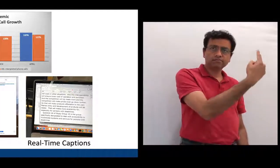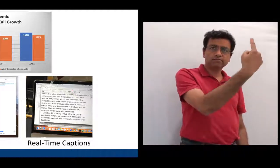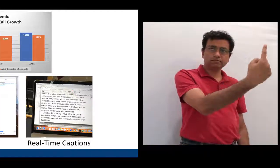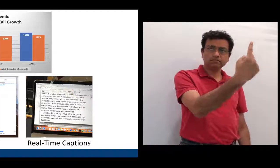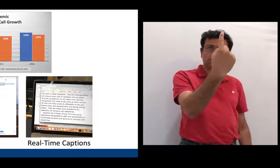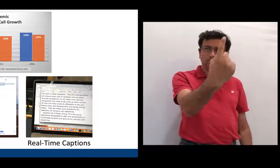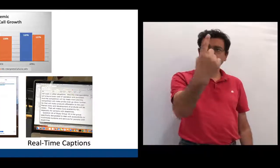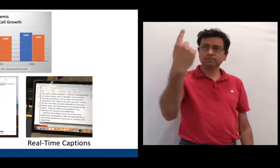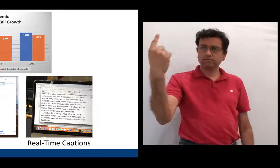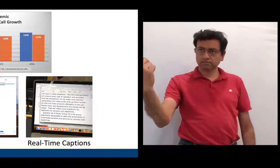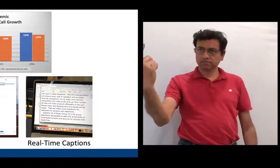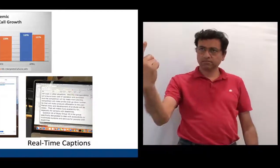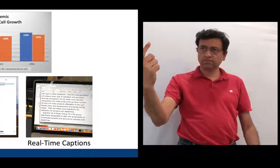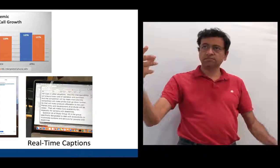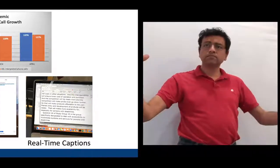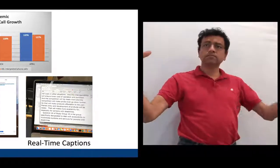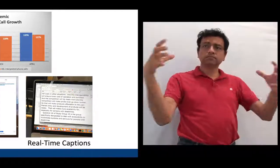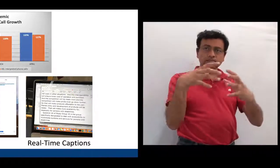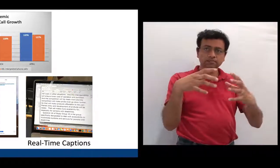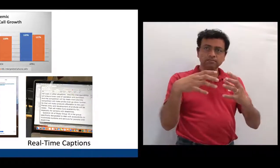Many people have to get together remotely for discussions.